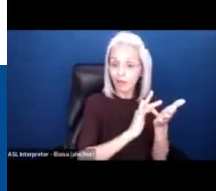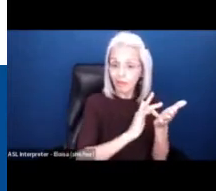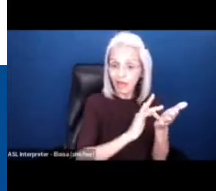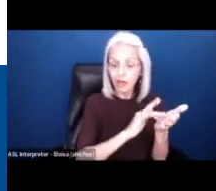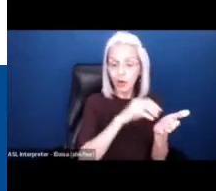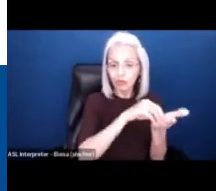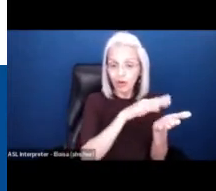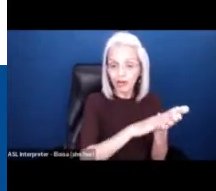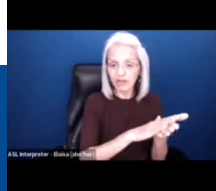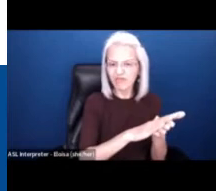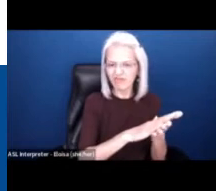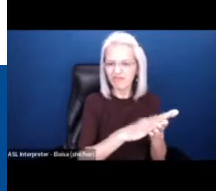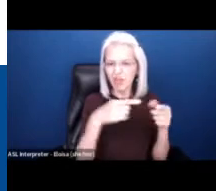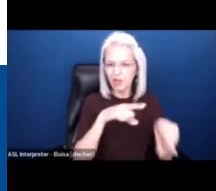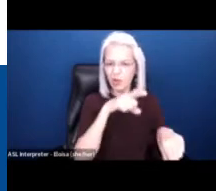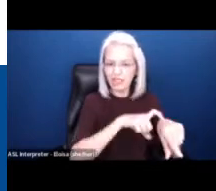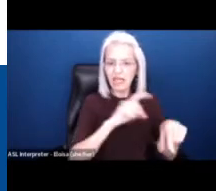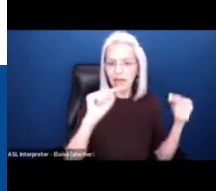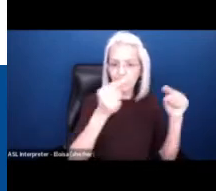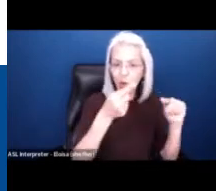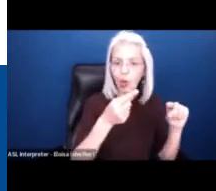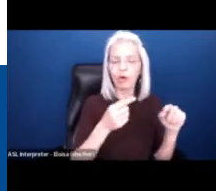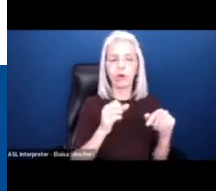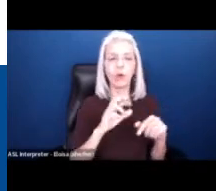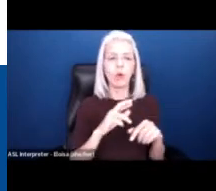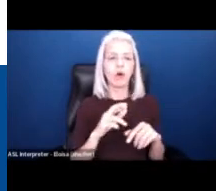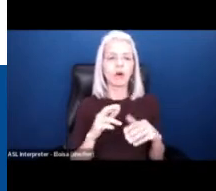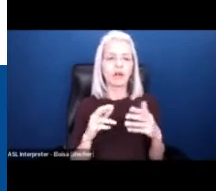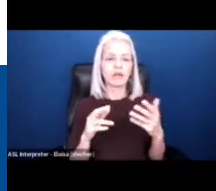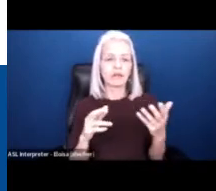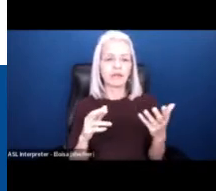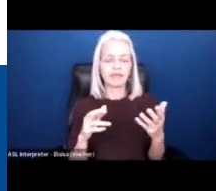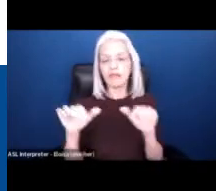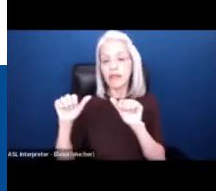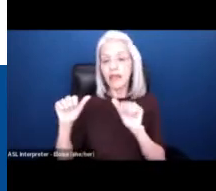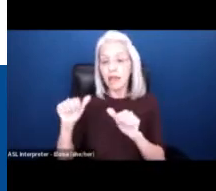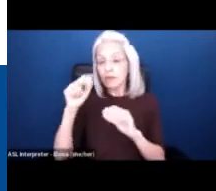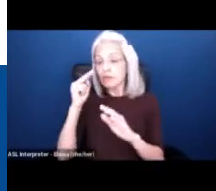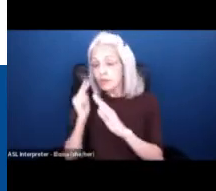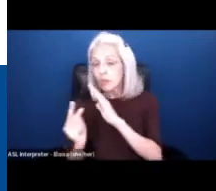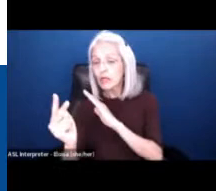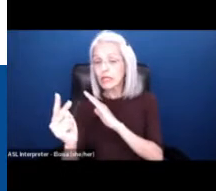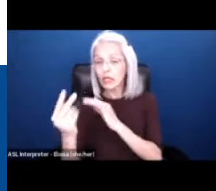injury or injuries or being able to predict current functioning.